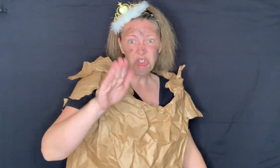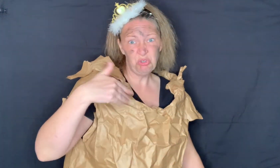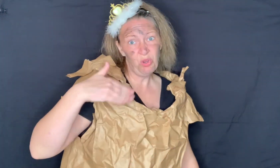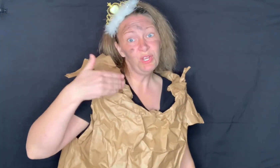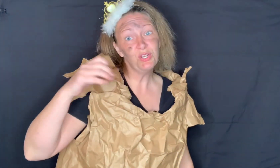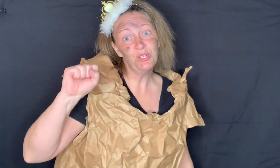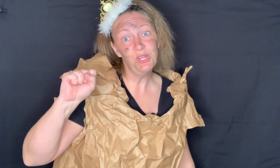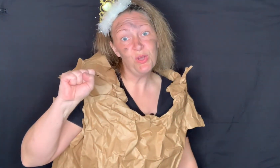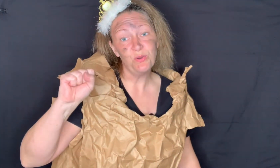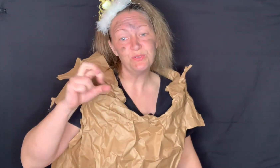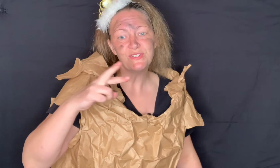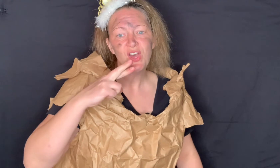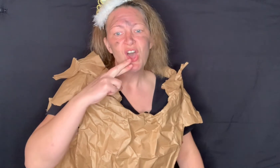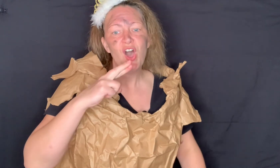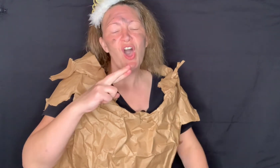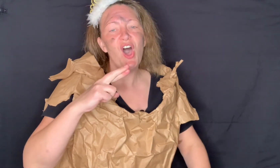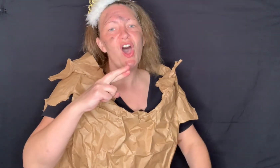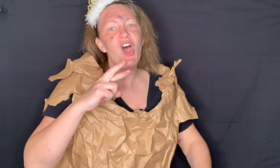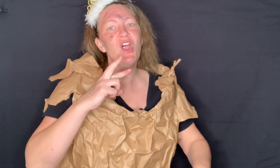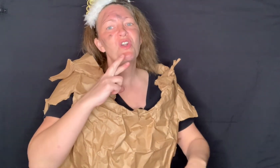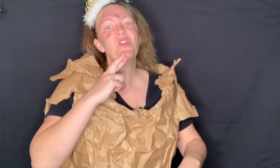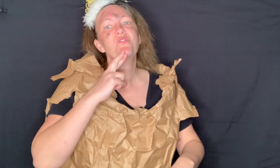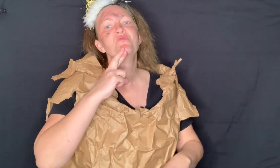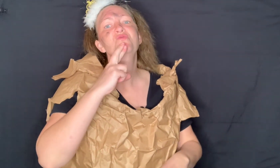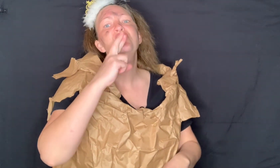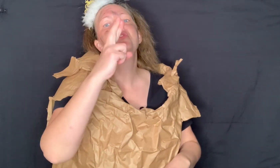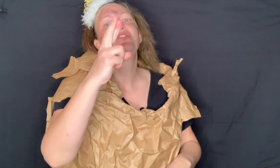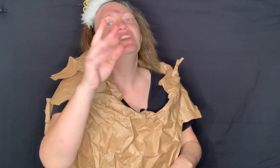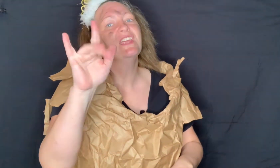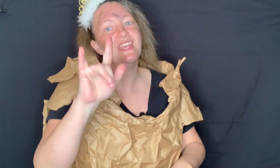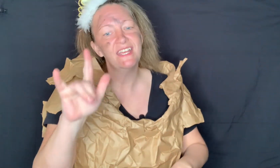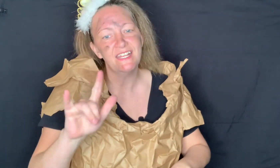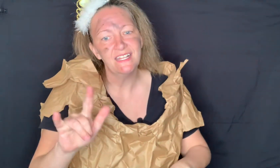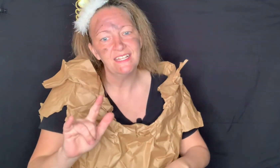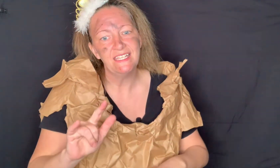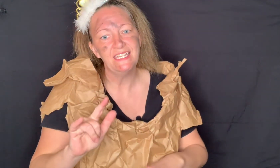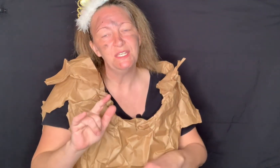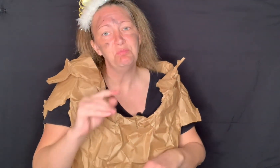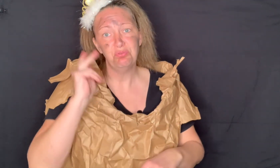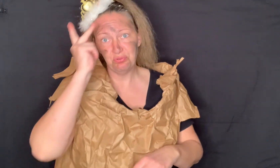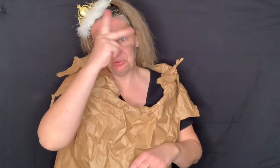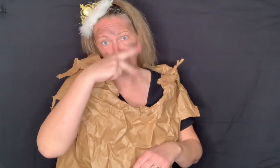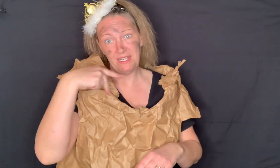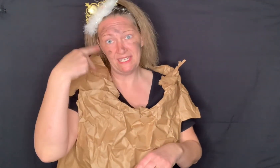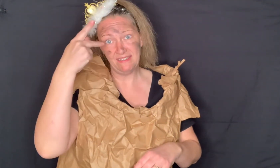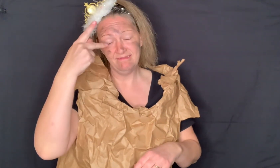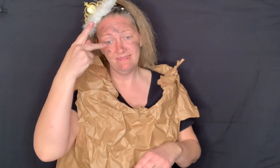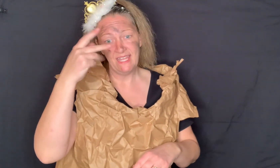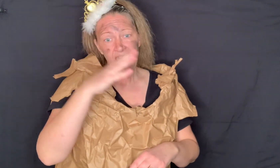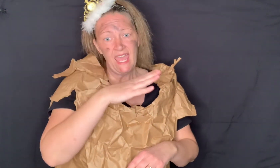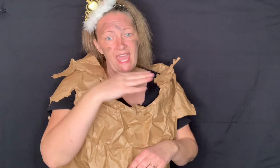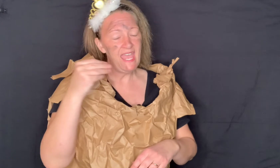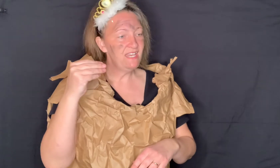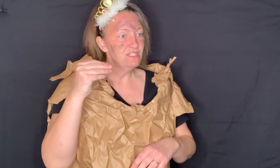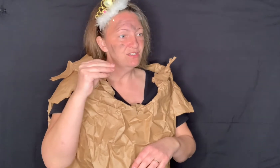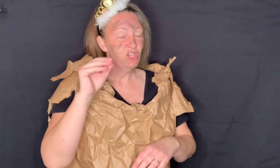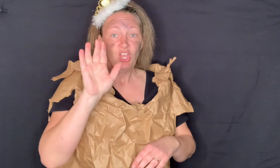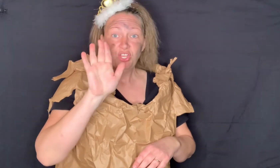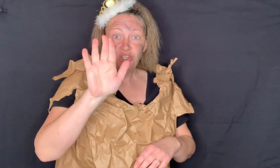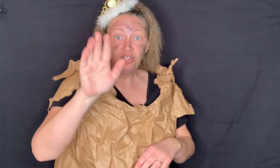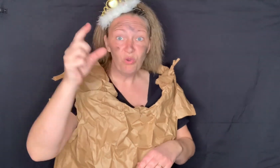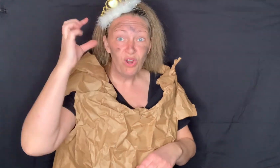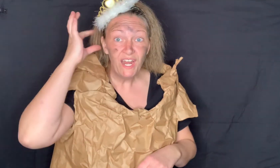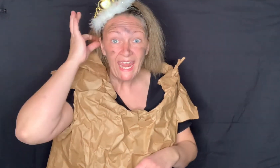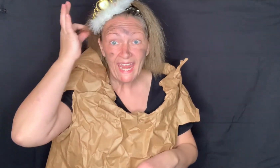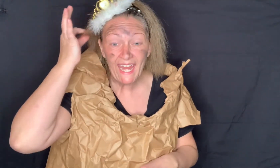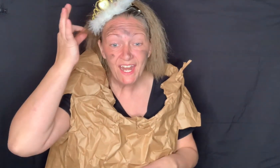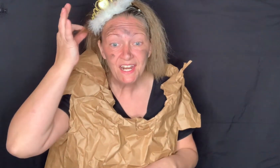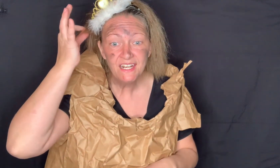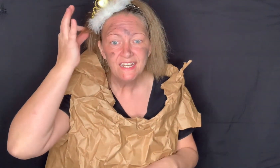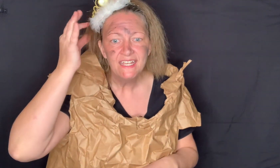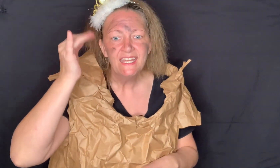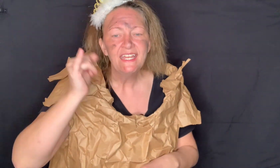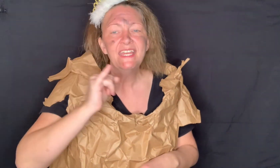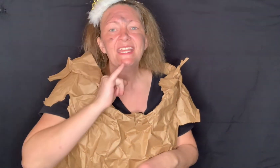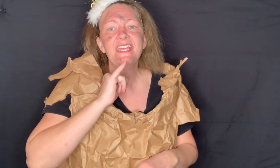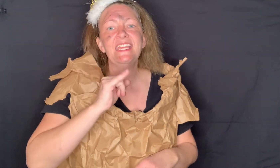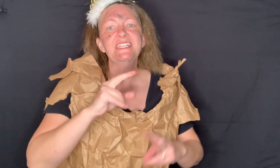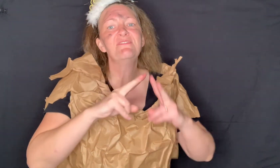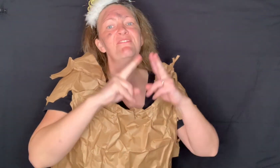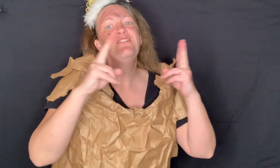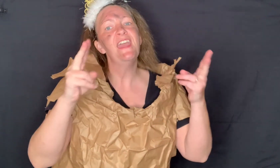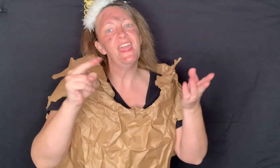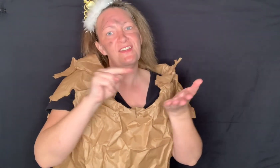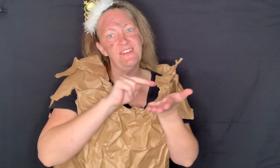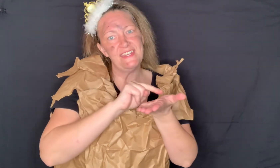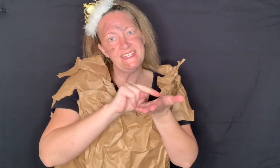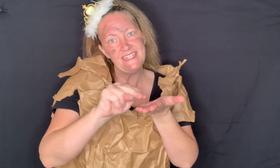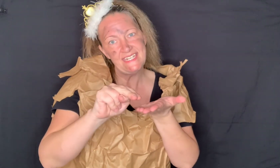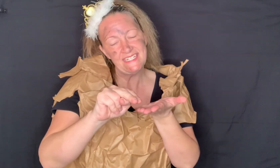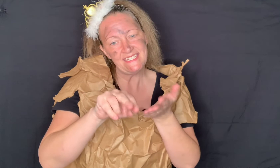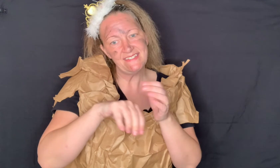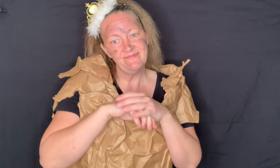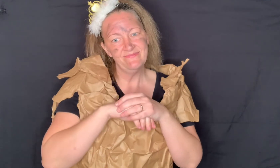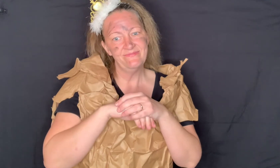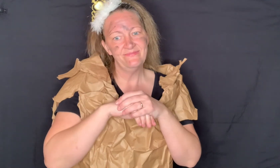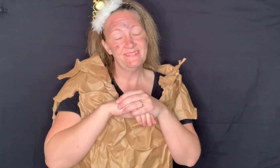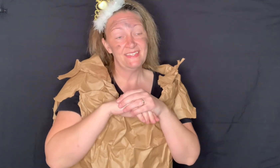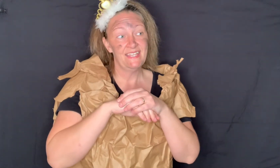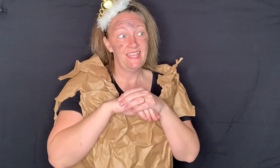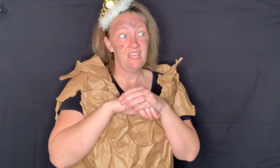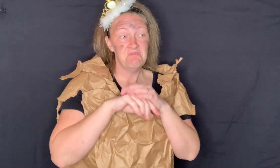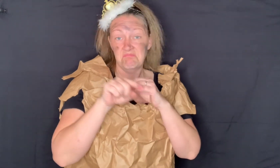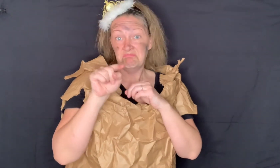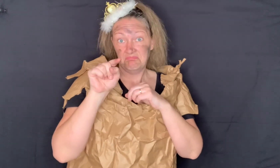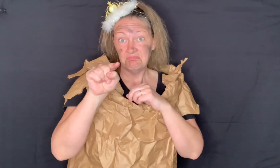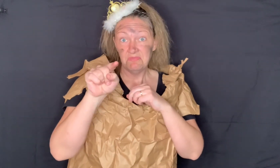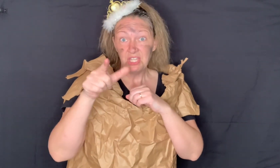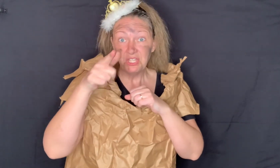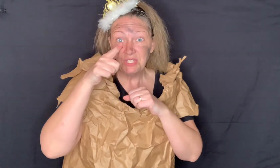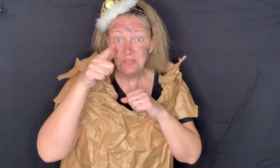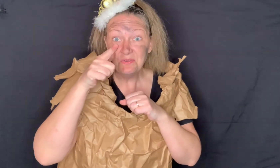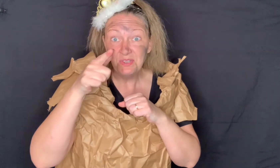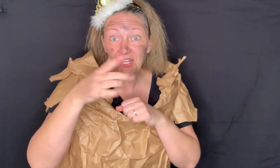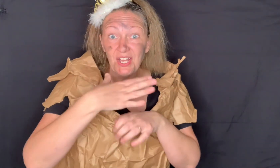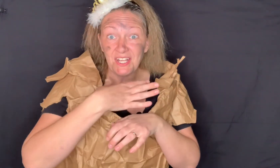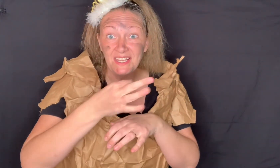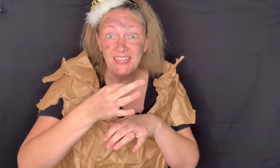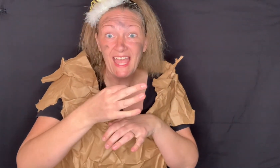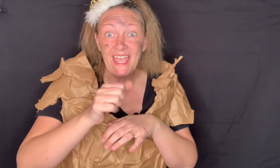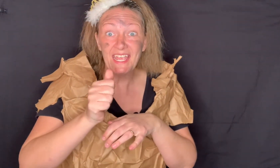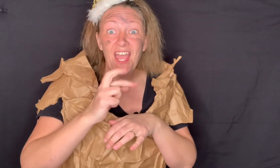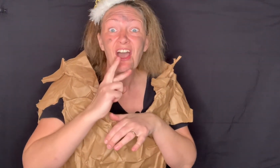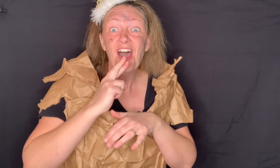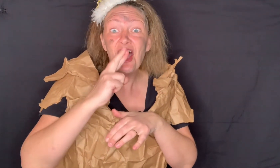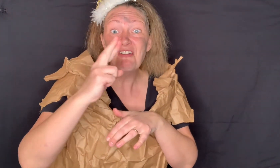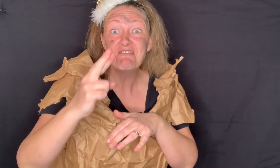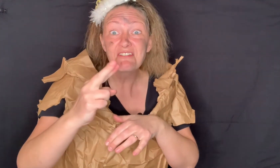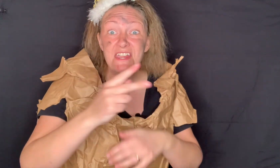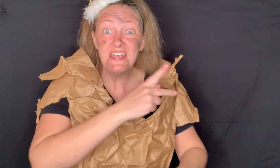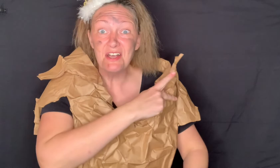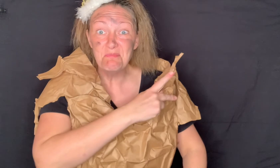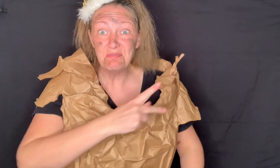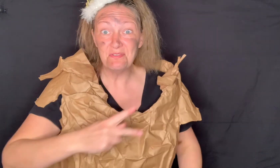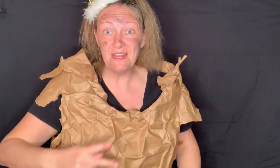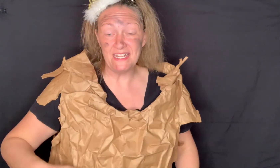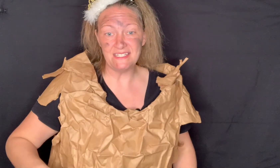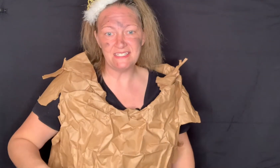"your clothes are really pretty and your hair is very neat. You look like a real prince,